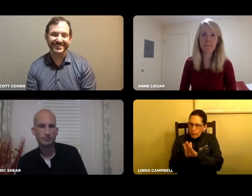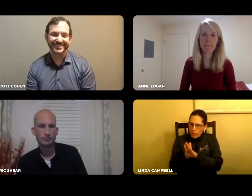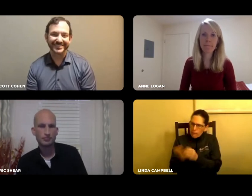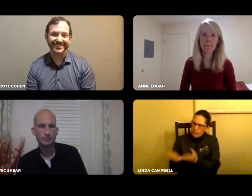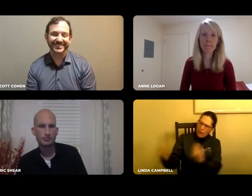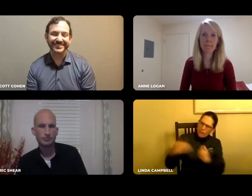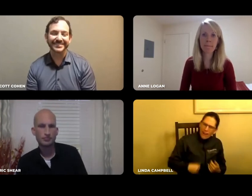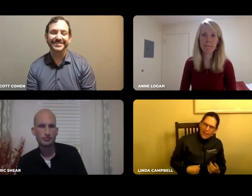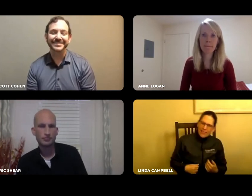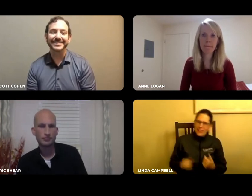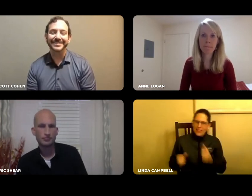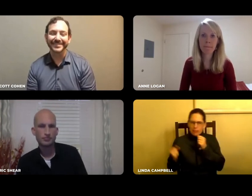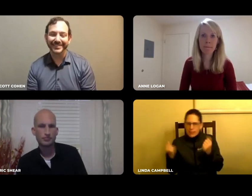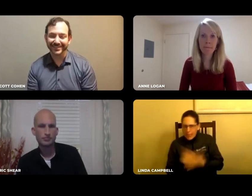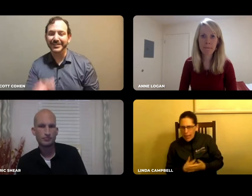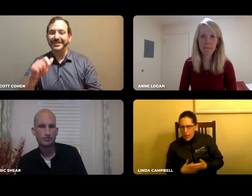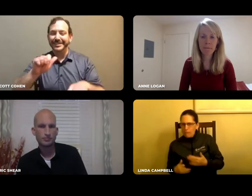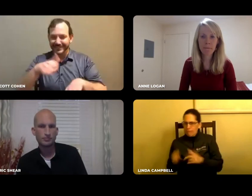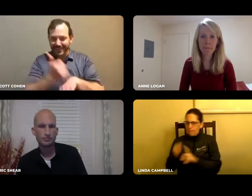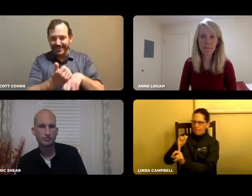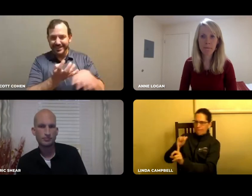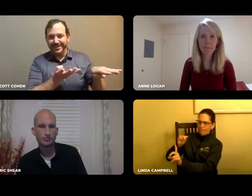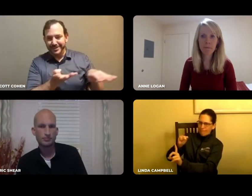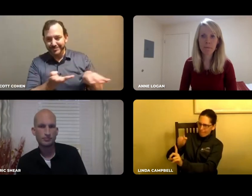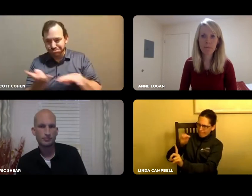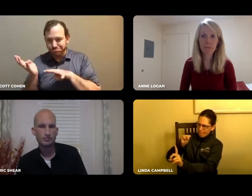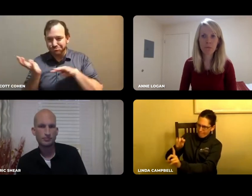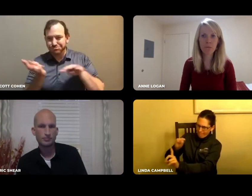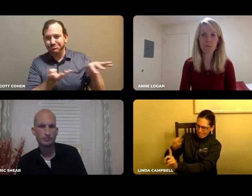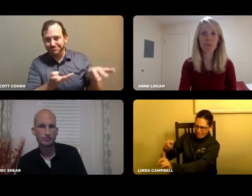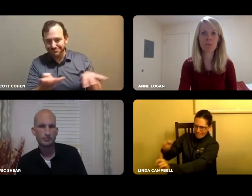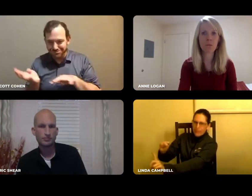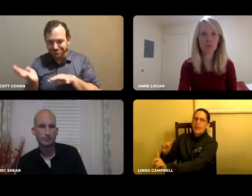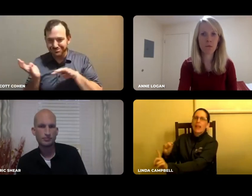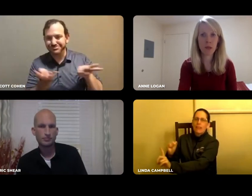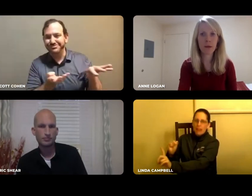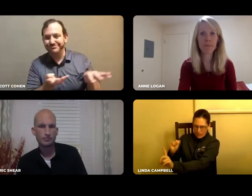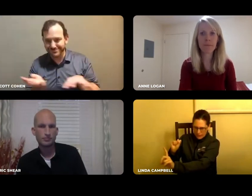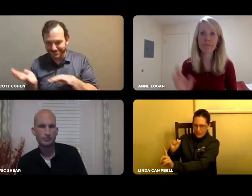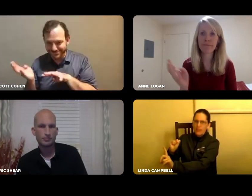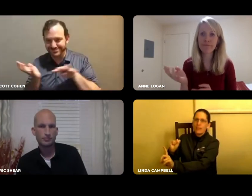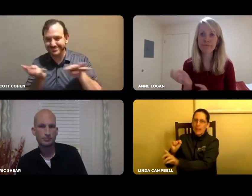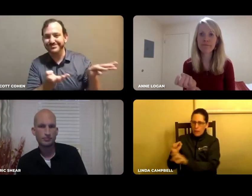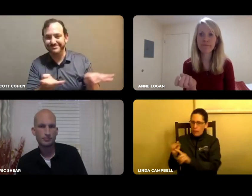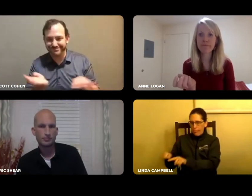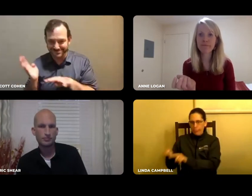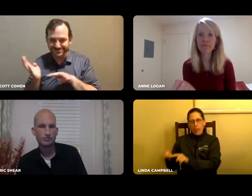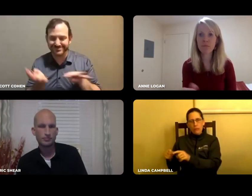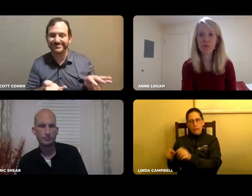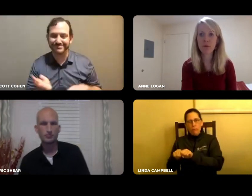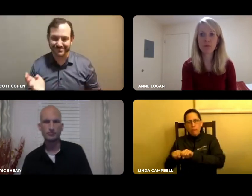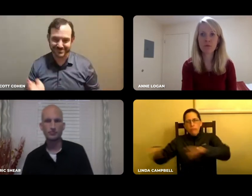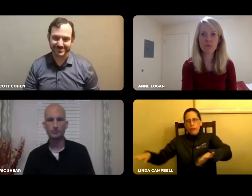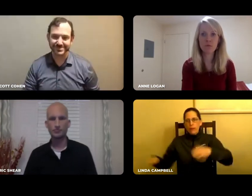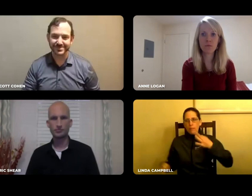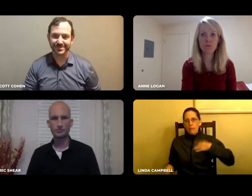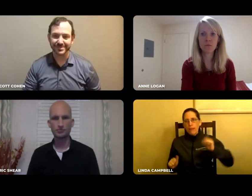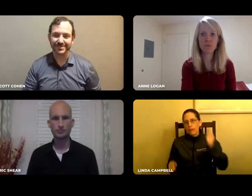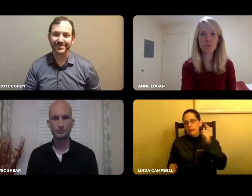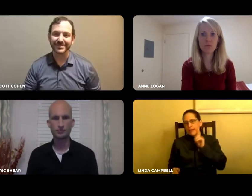interpreters. Encourage them not to be afraid to jump in. Setting up your pipeline Right.